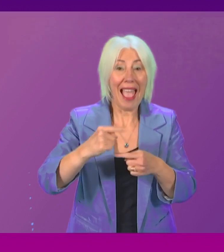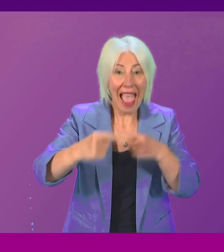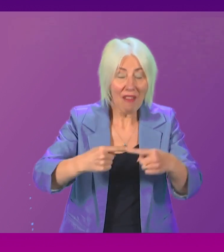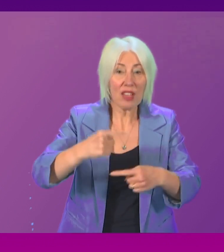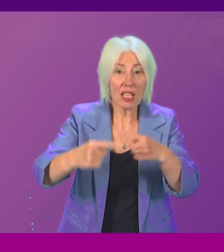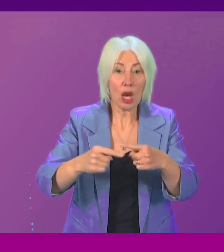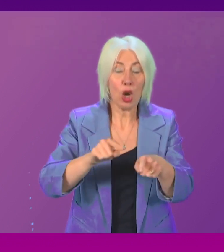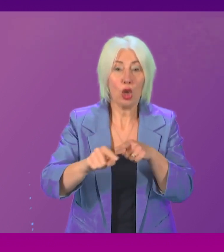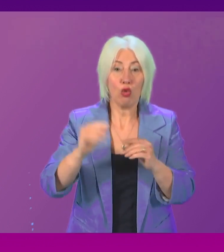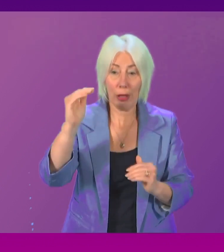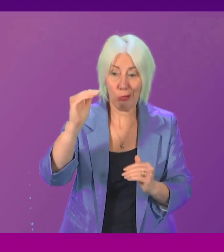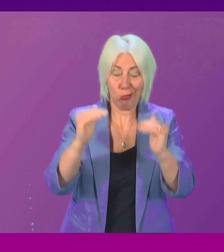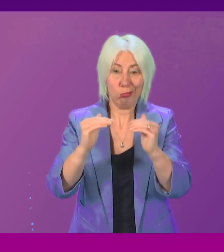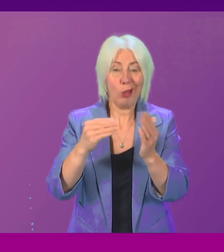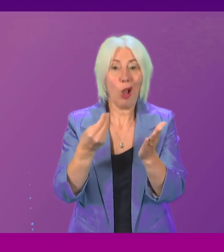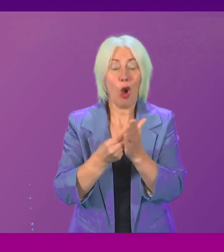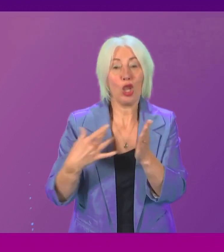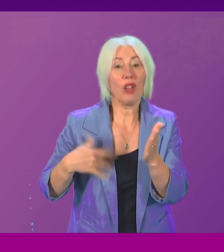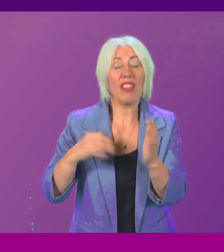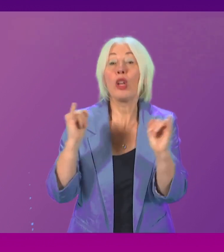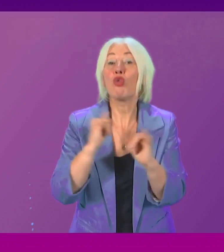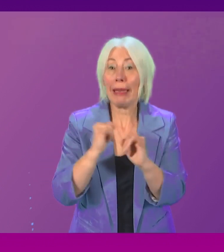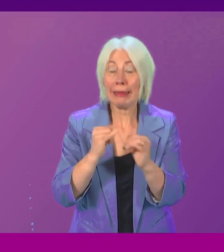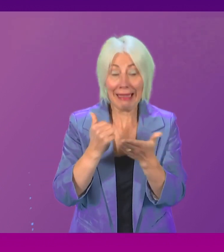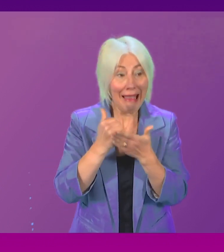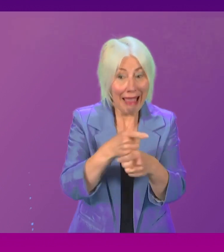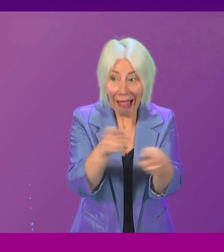the cost of living crisis to help people to deal with Tory austerity.